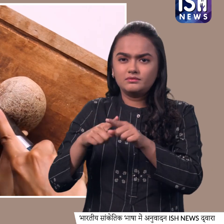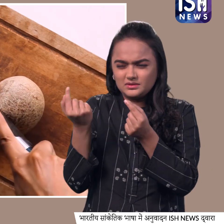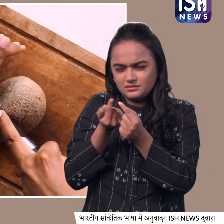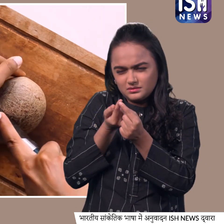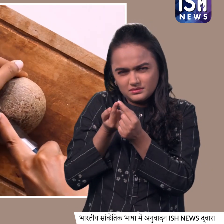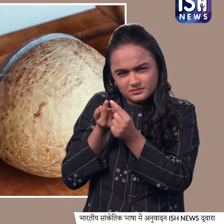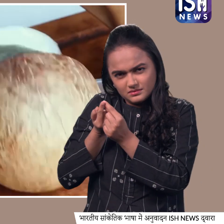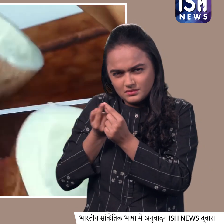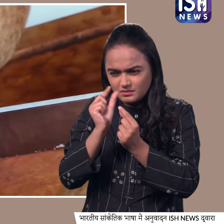Cut it into pieces